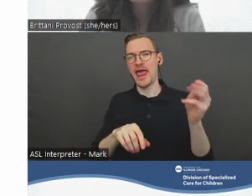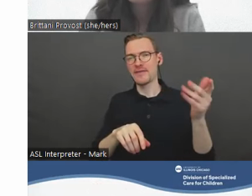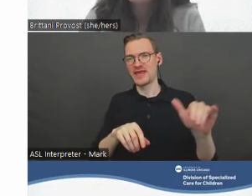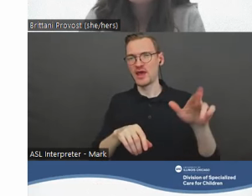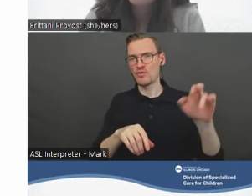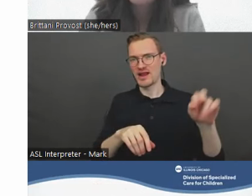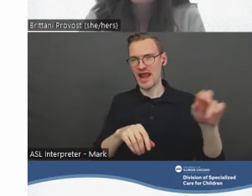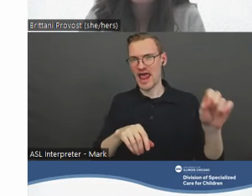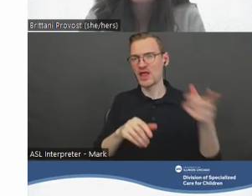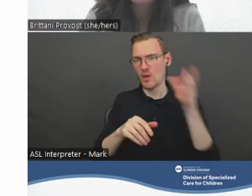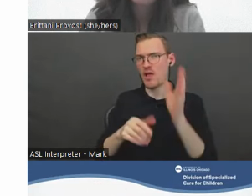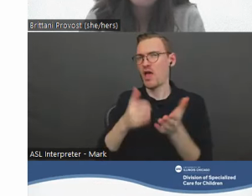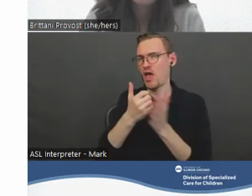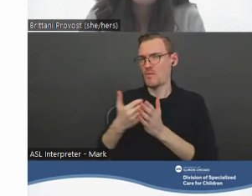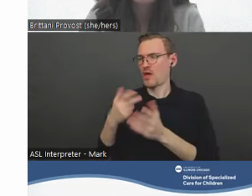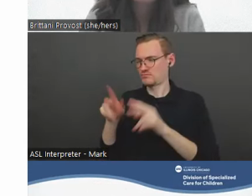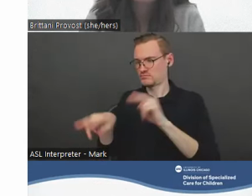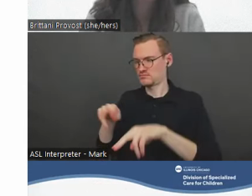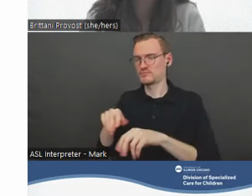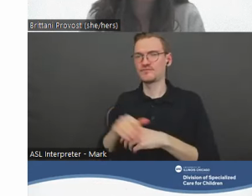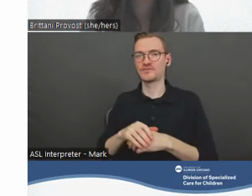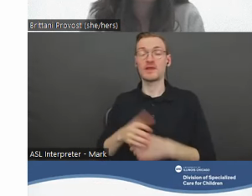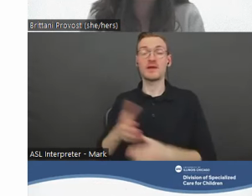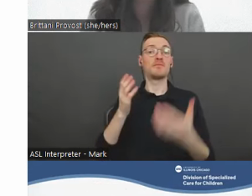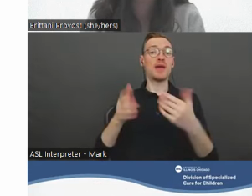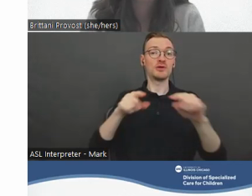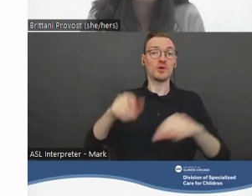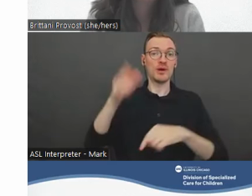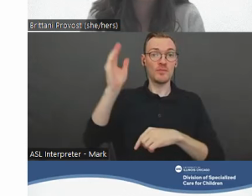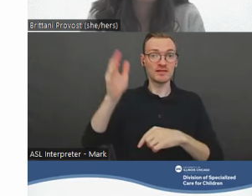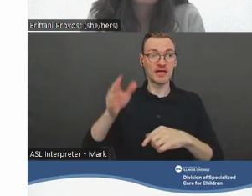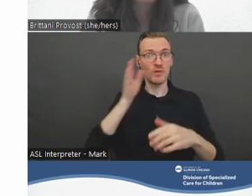to answer some questions while we're presenting, but we're going to try to save most questions for